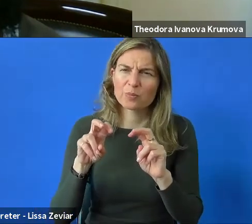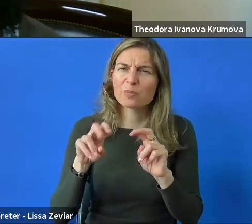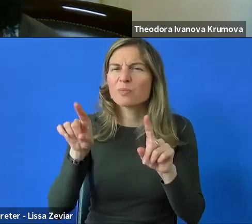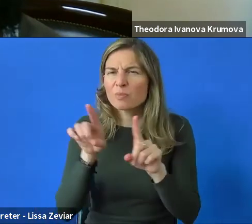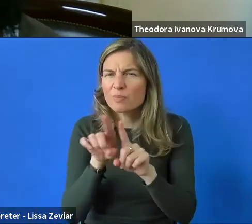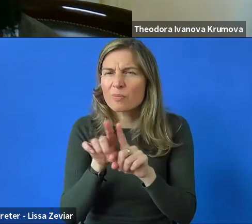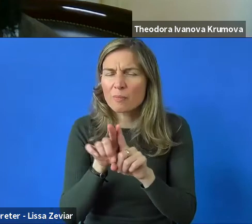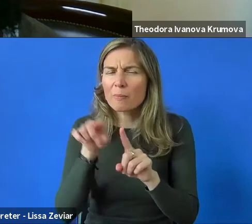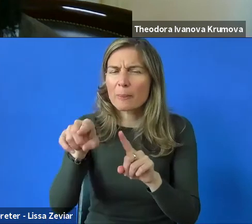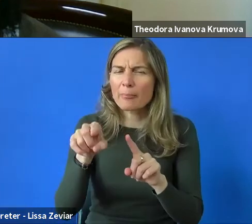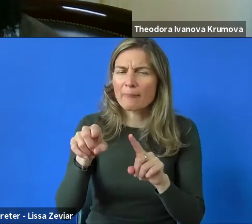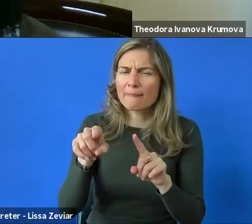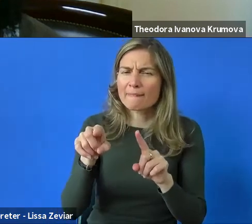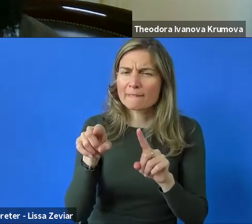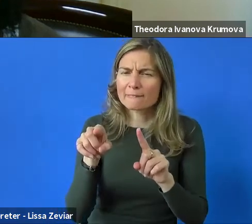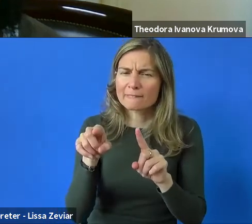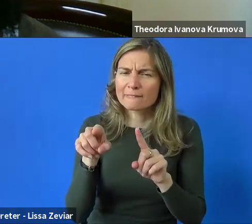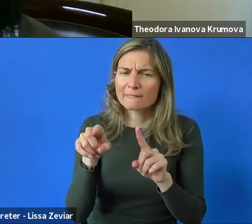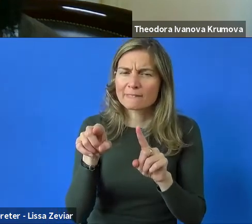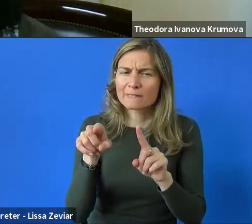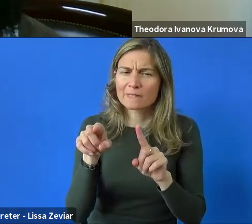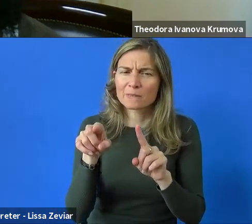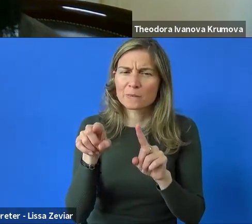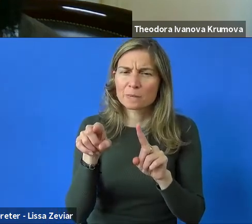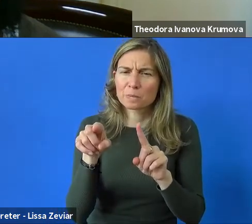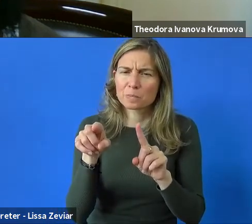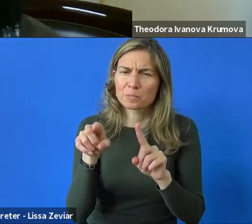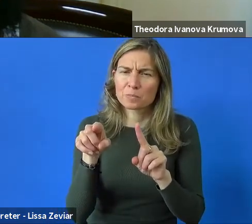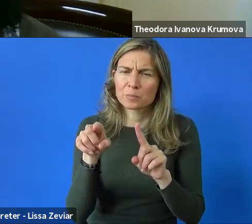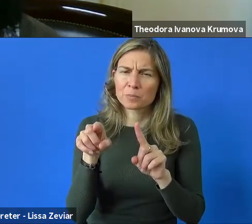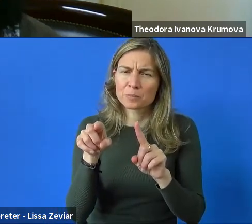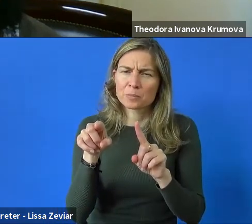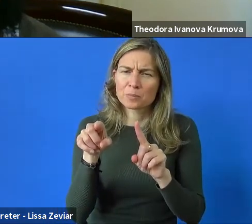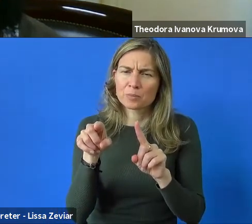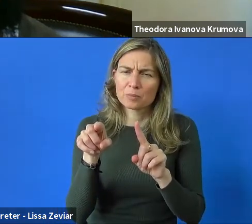However, she was operating in the vicinity of the neighbourhood